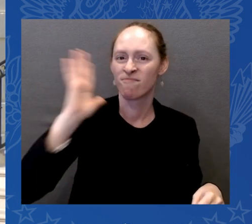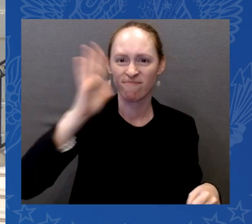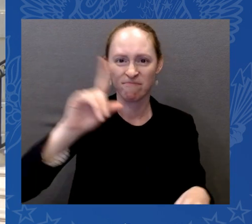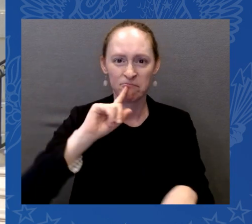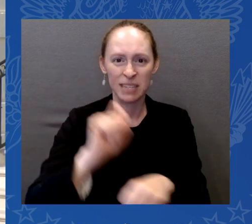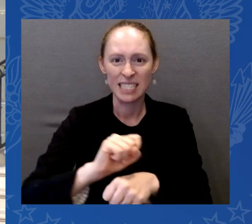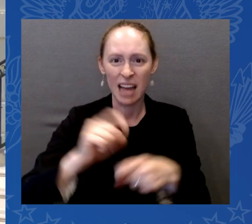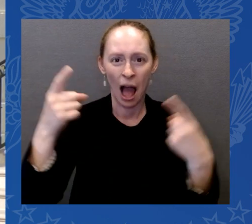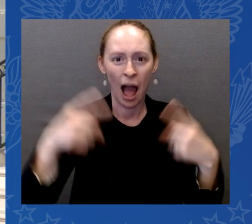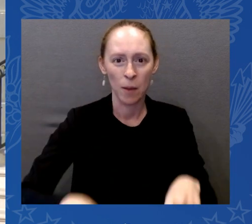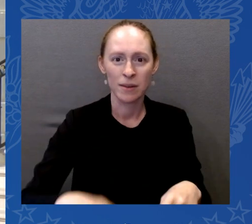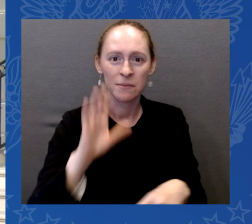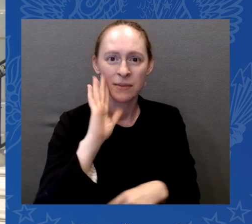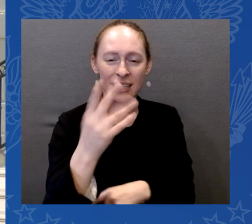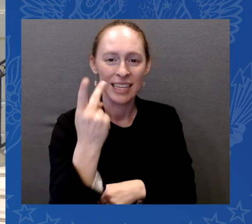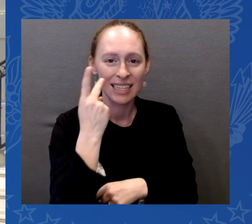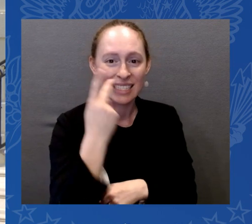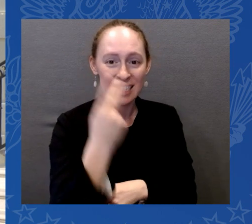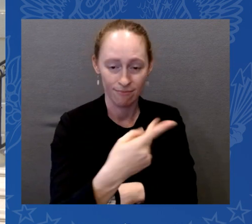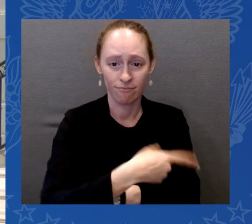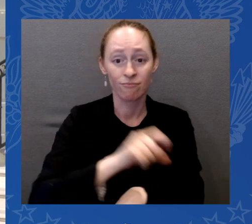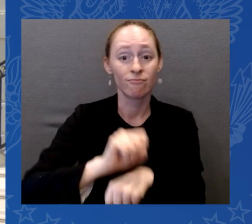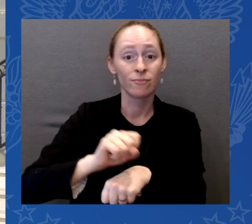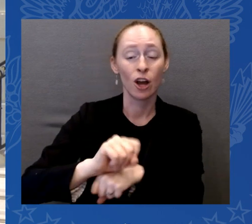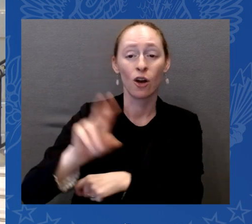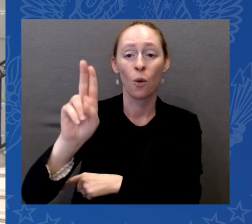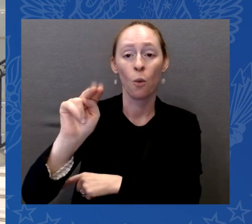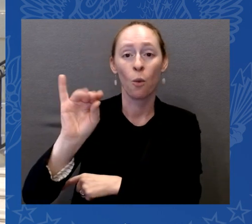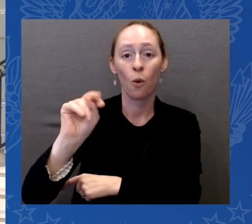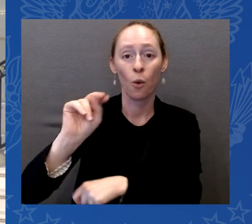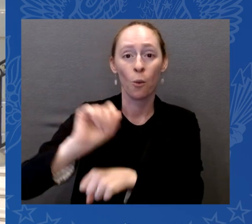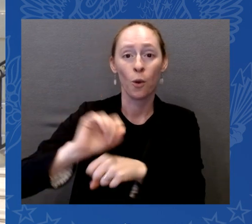at IBEW Local 103 in Boston, Lovette Jacobs.